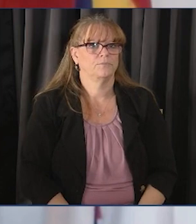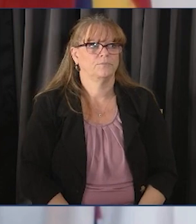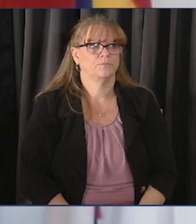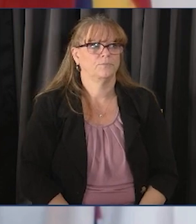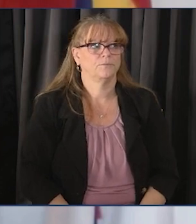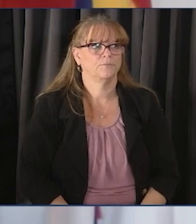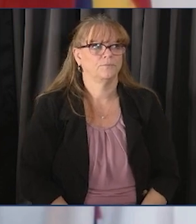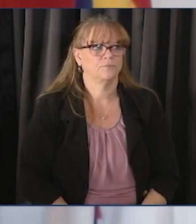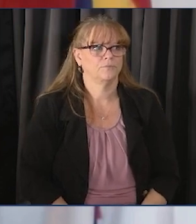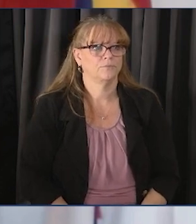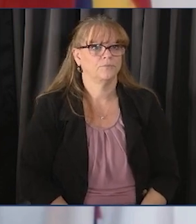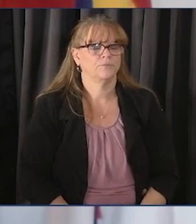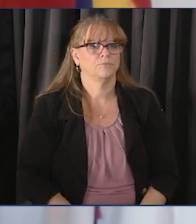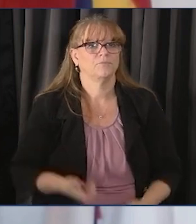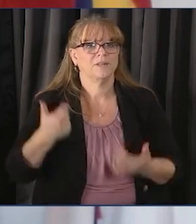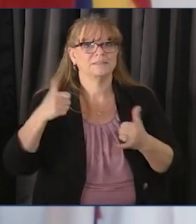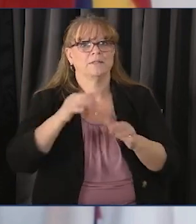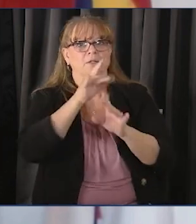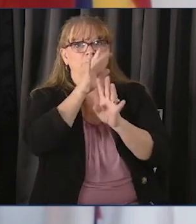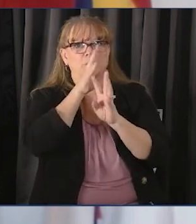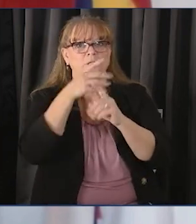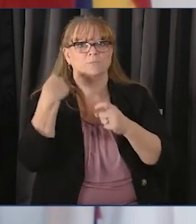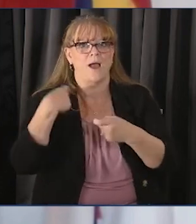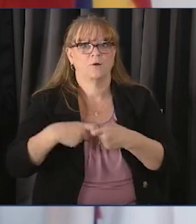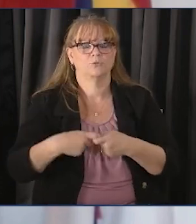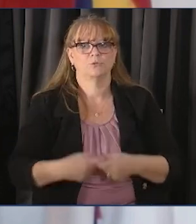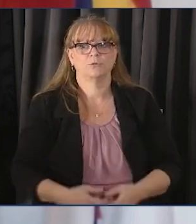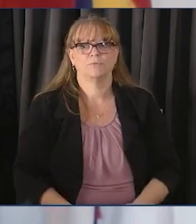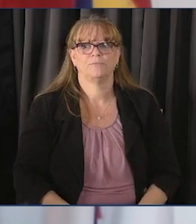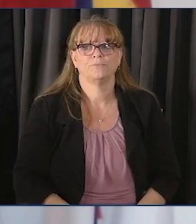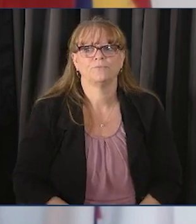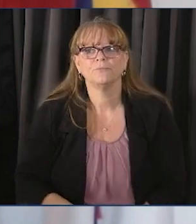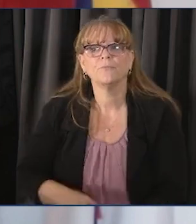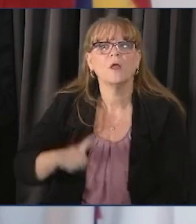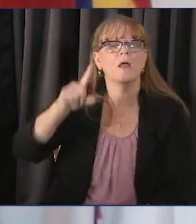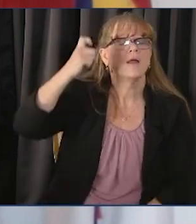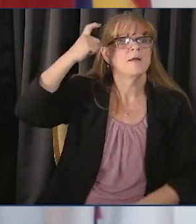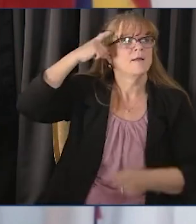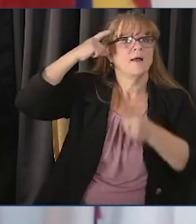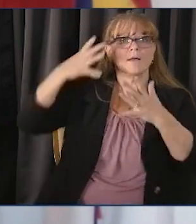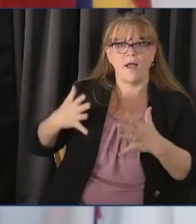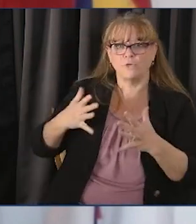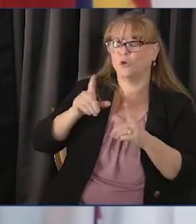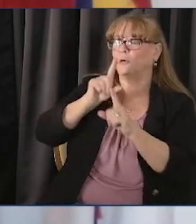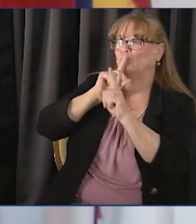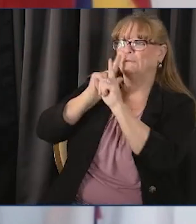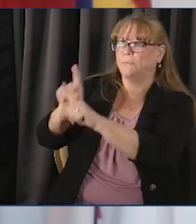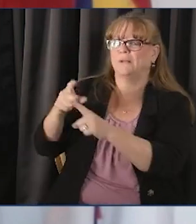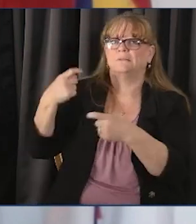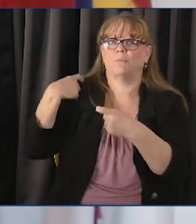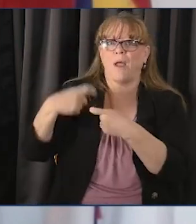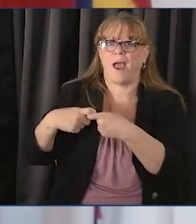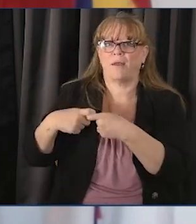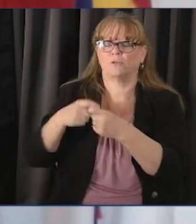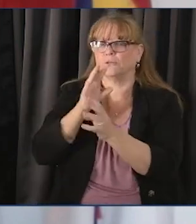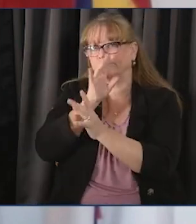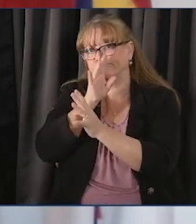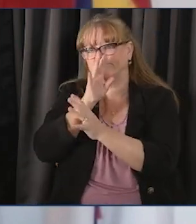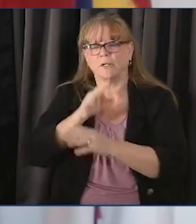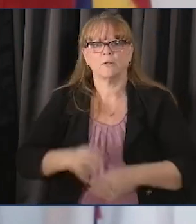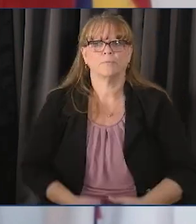a Valera case Thomas kompromat Theo's Allahu la our mass case at Delta por CLT De La Scala